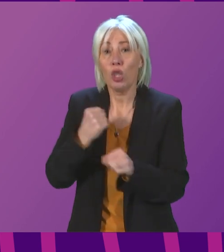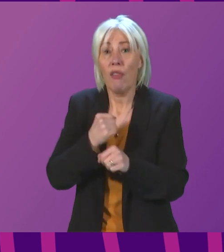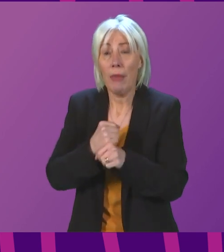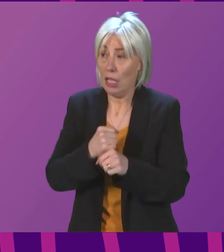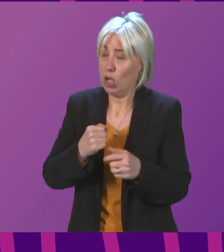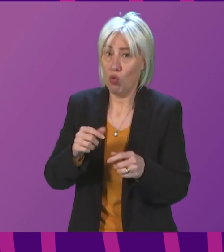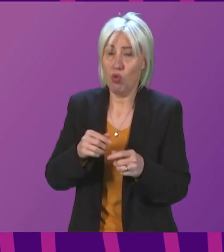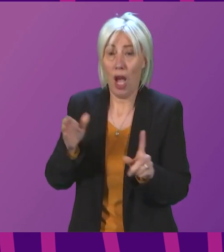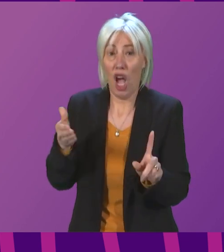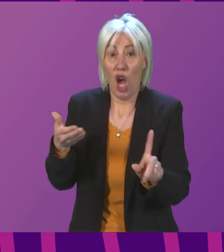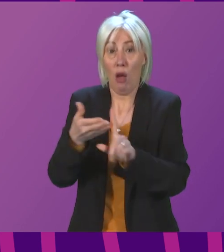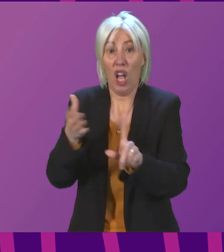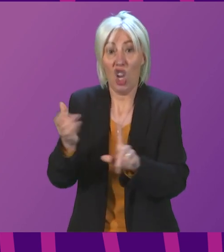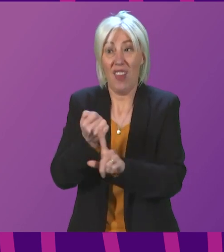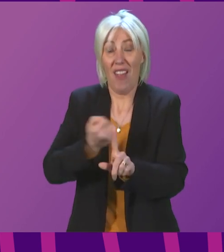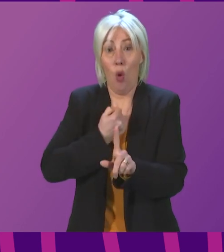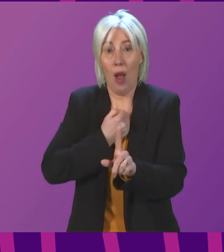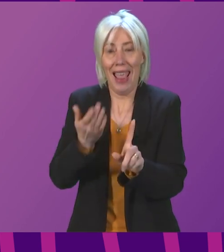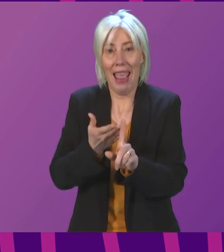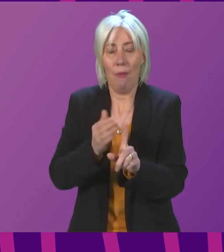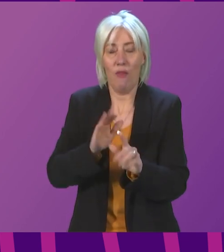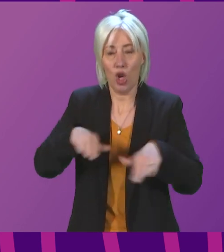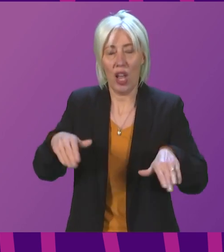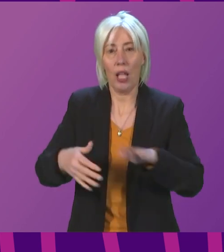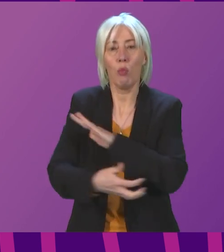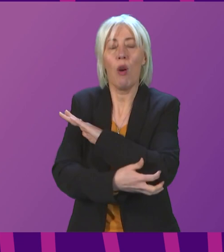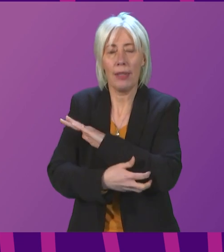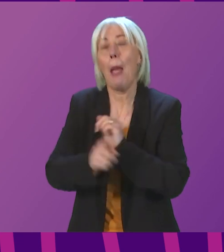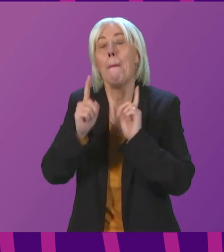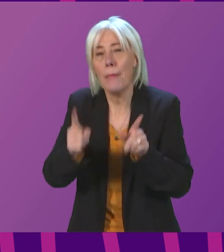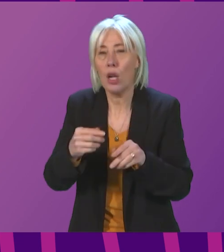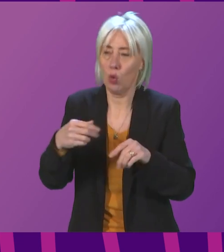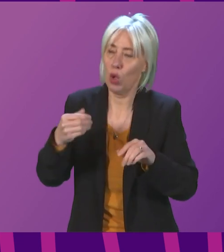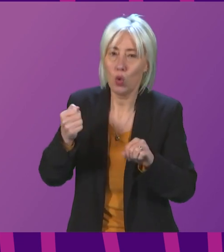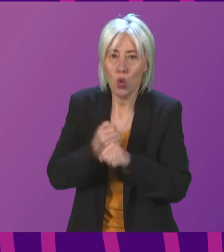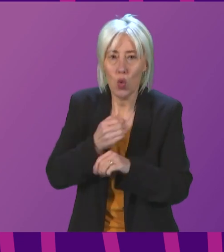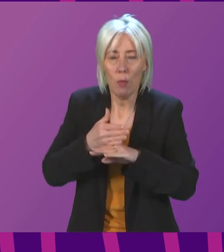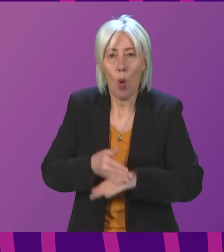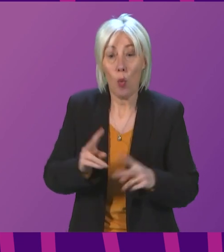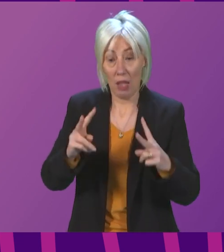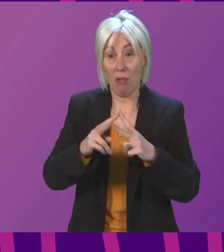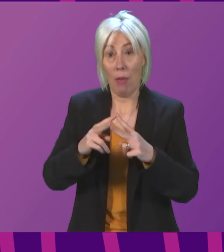our responsibilities to tackle child poverty. However, we are doing more—for example, we are doubling the Scottish child payment.